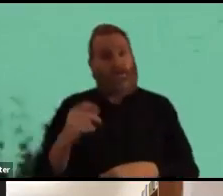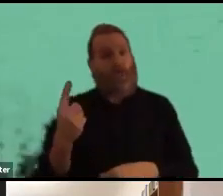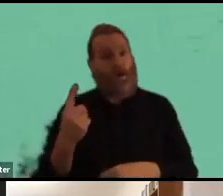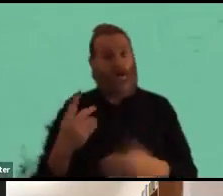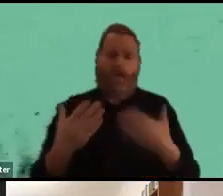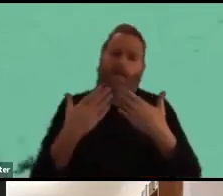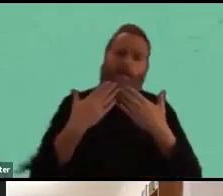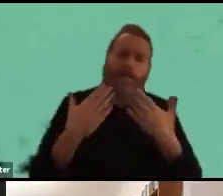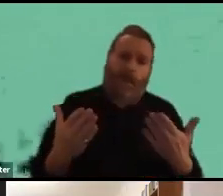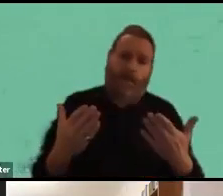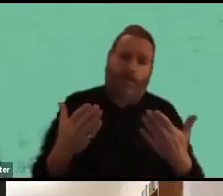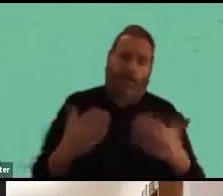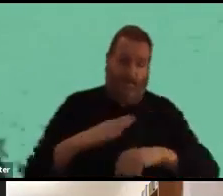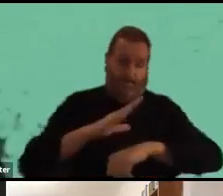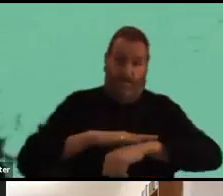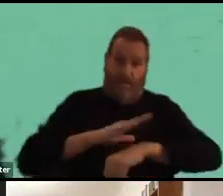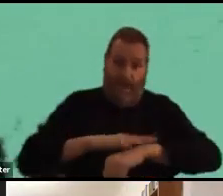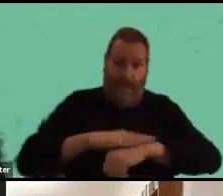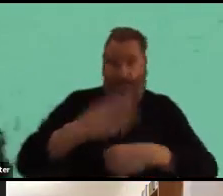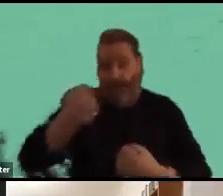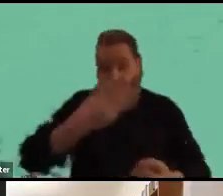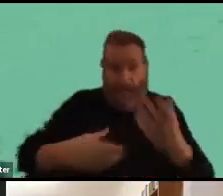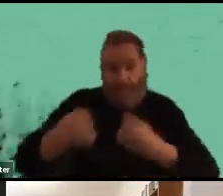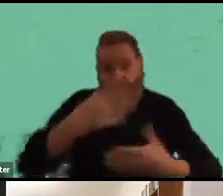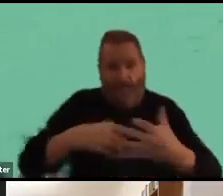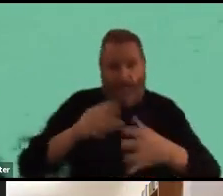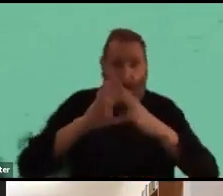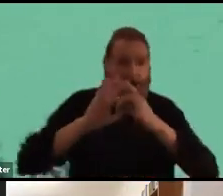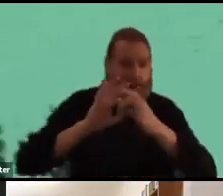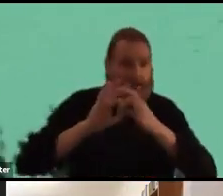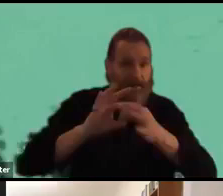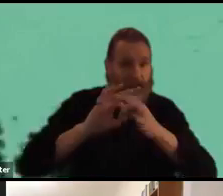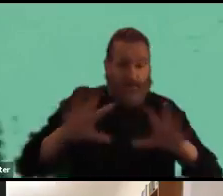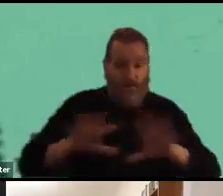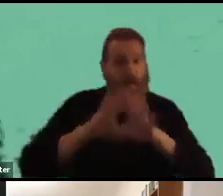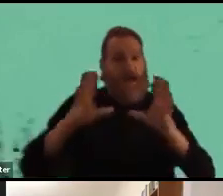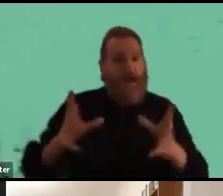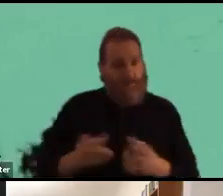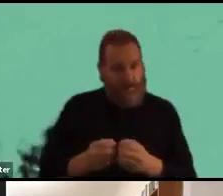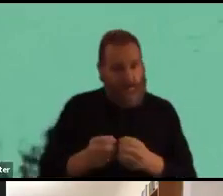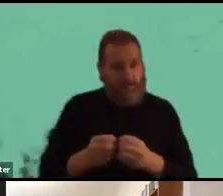thanks for your input and thanks for engaging in all of this and let's make sure that we do